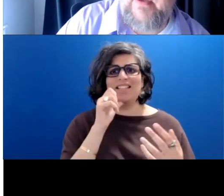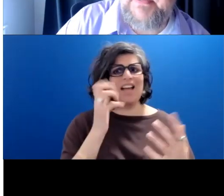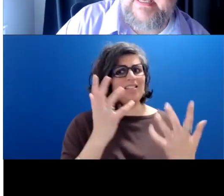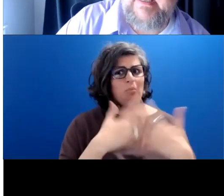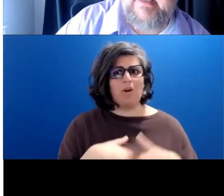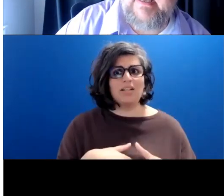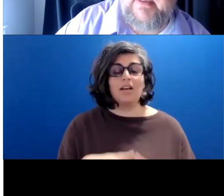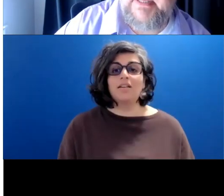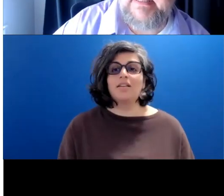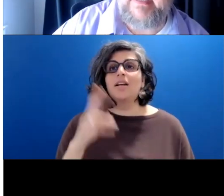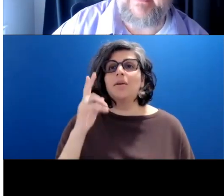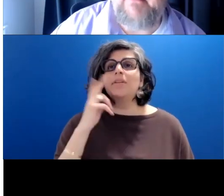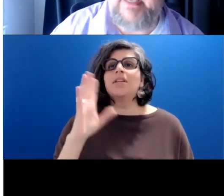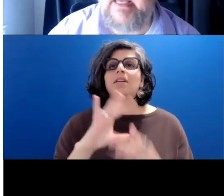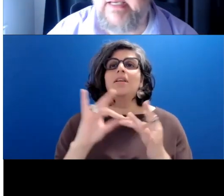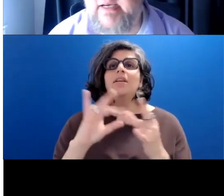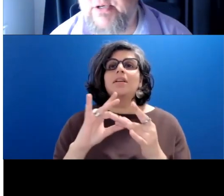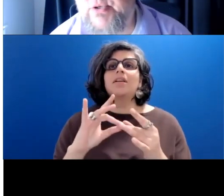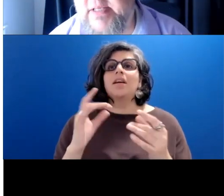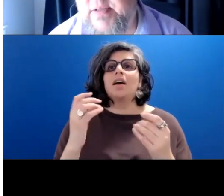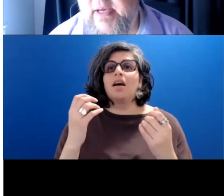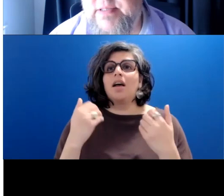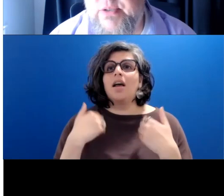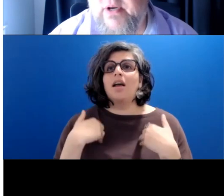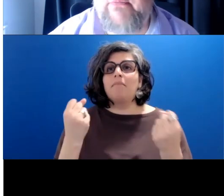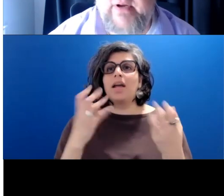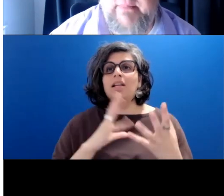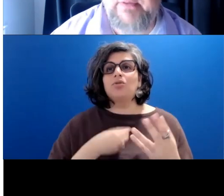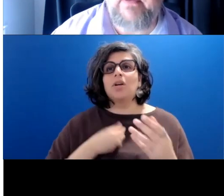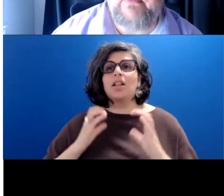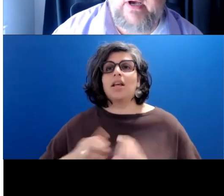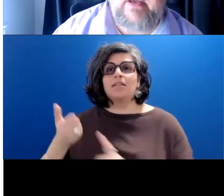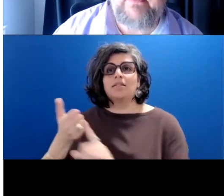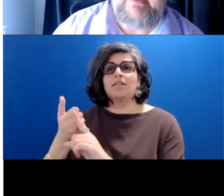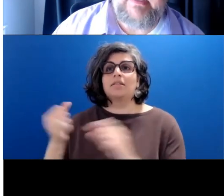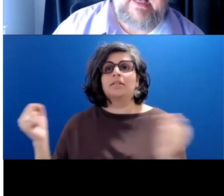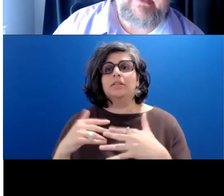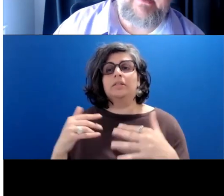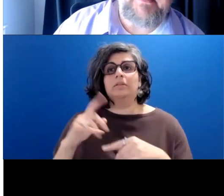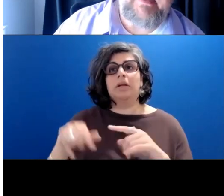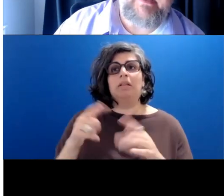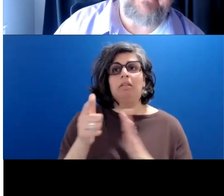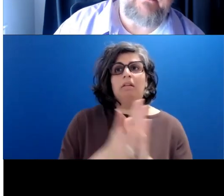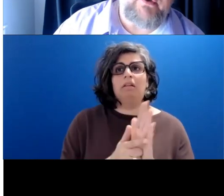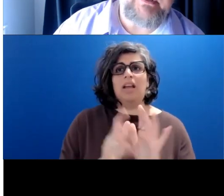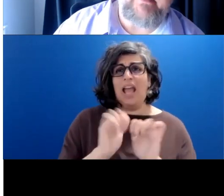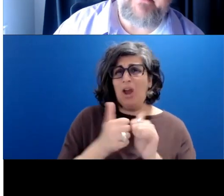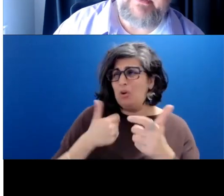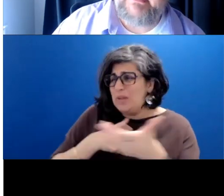so I'm seeing a comment this is, I have many trans clients who are in fear about these laws. Any comments on how to support them?